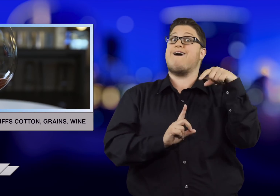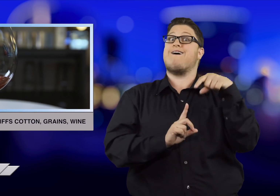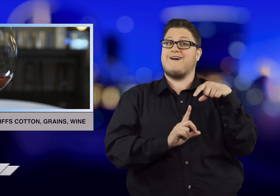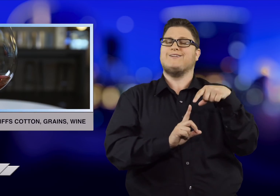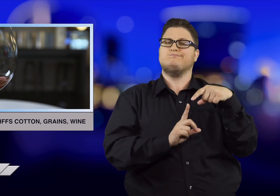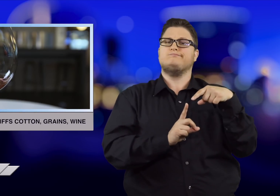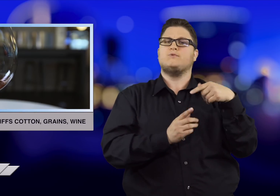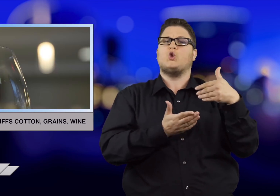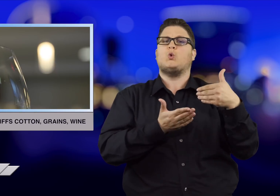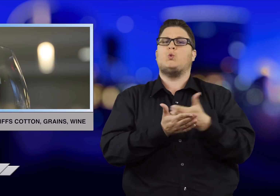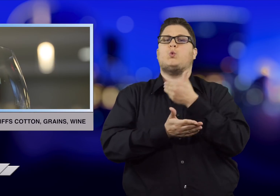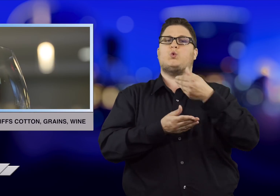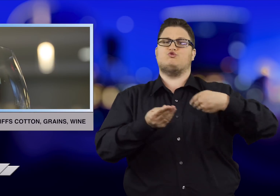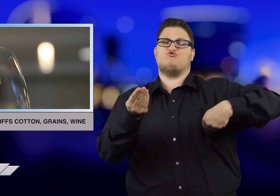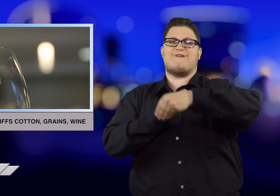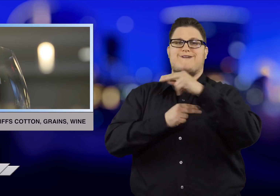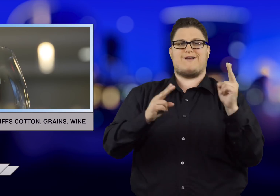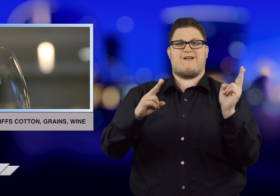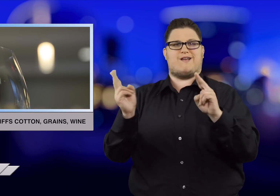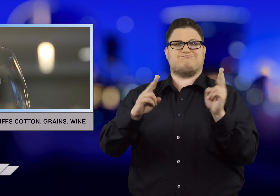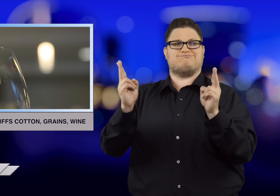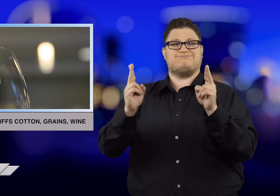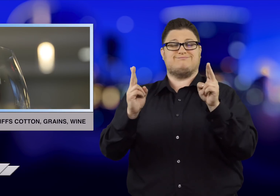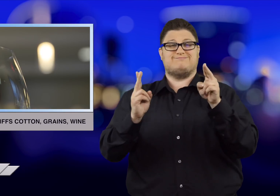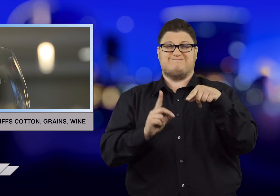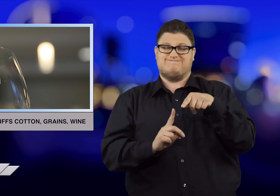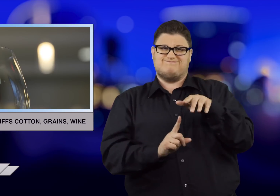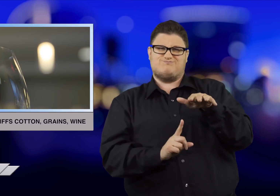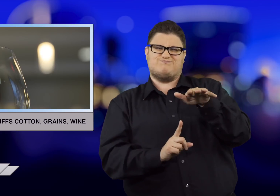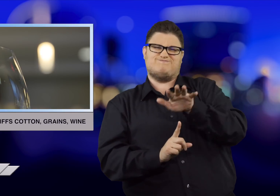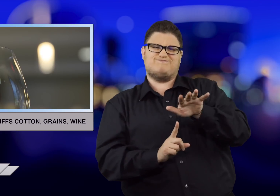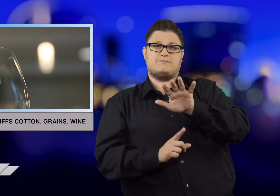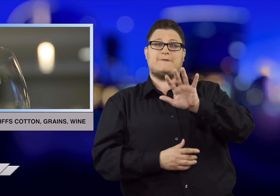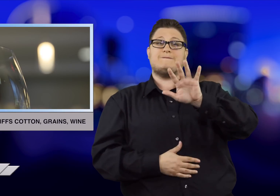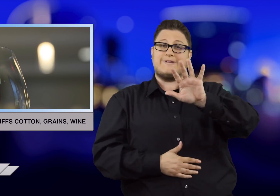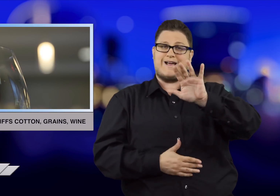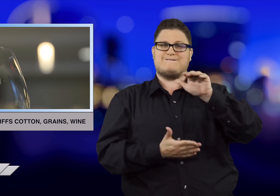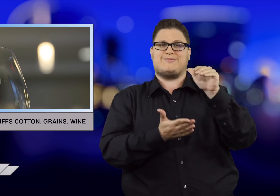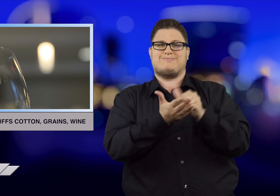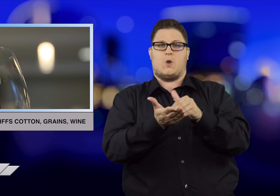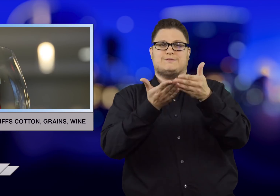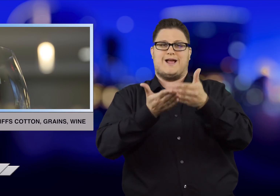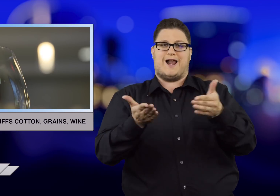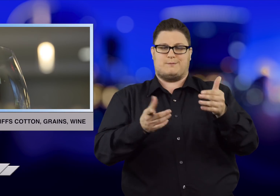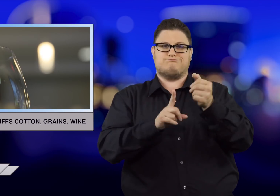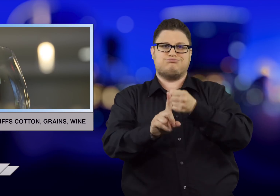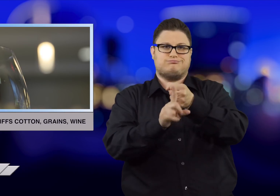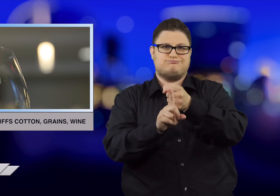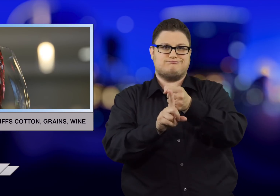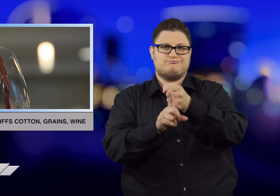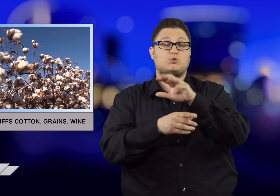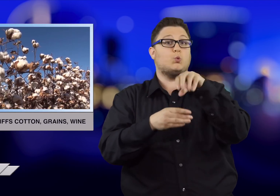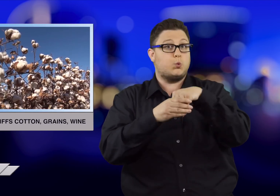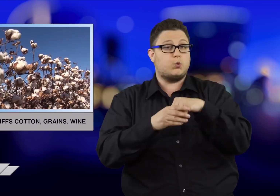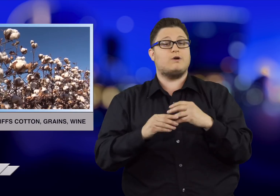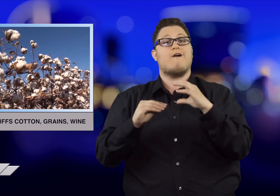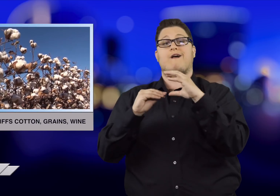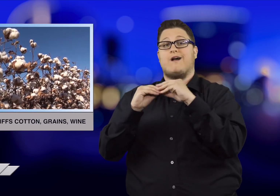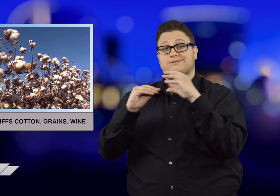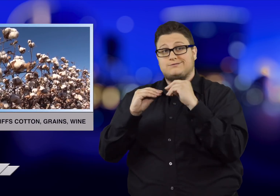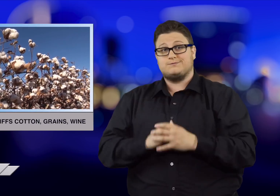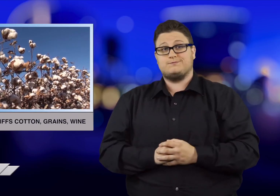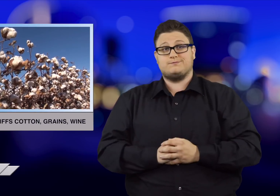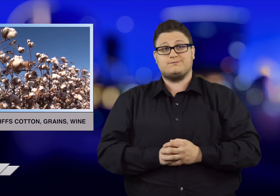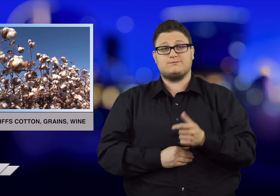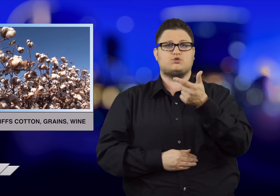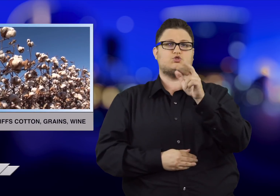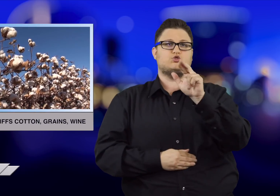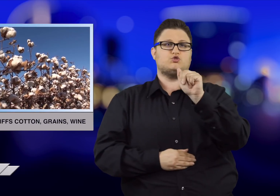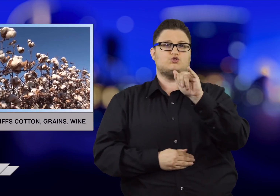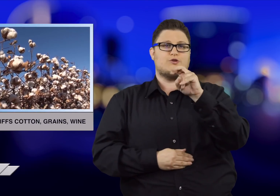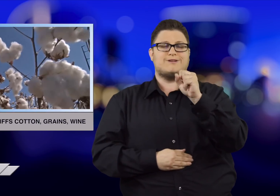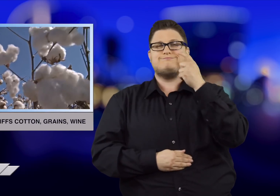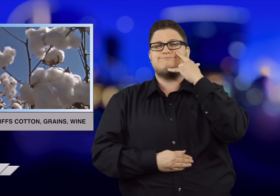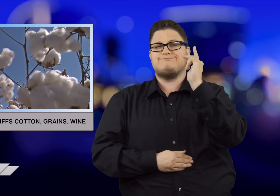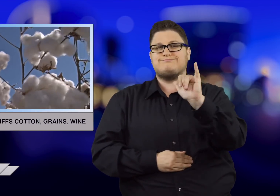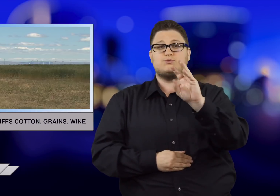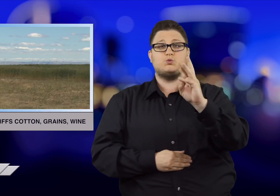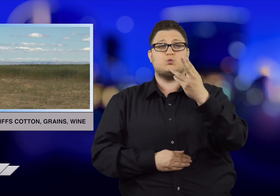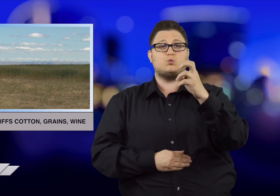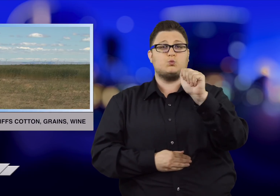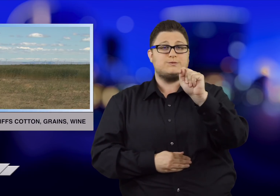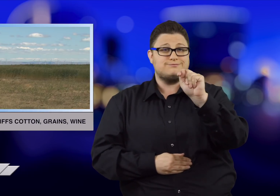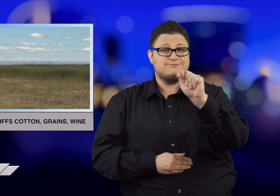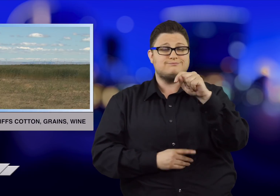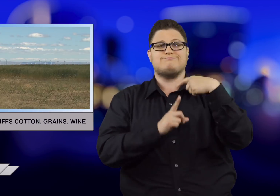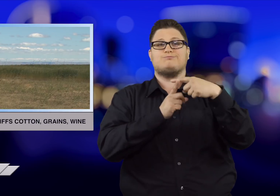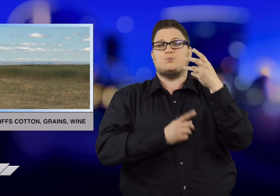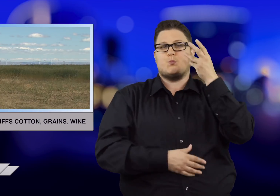Roughly 5,000 items are affected by this new trade war including cotton, grains like wheat